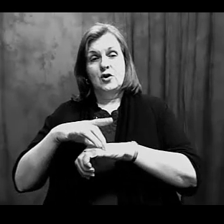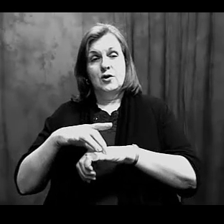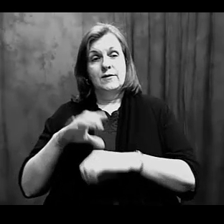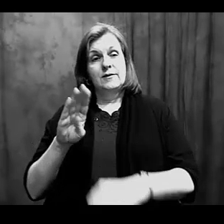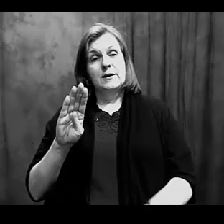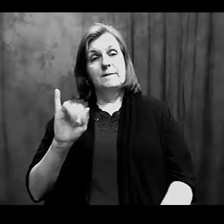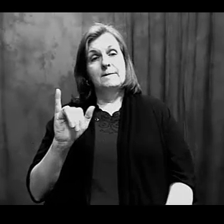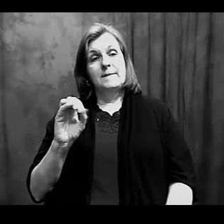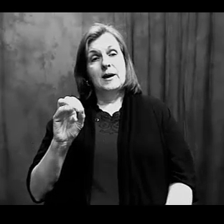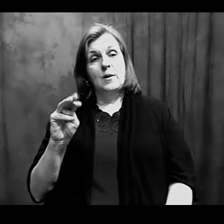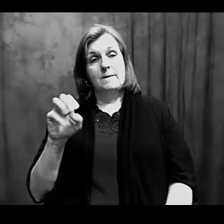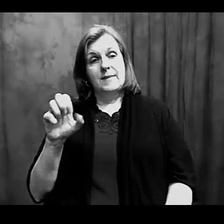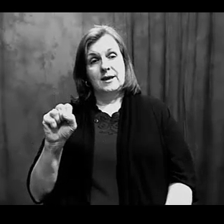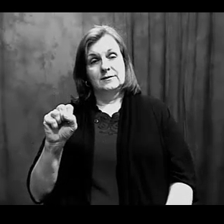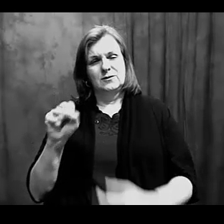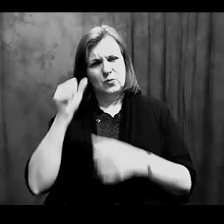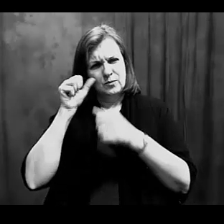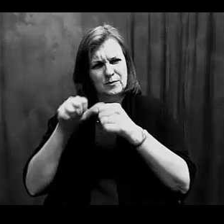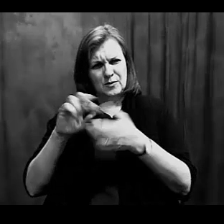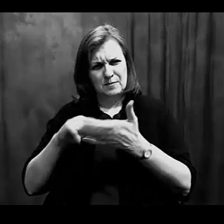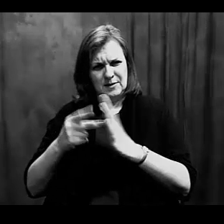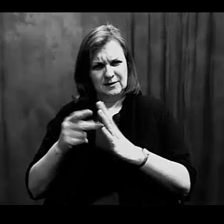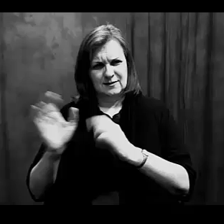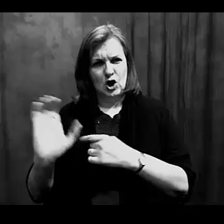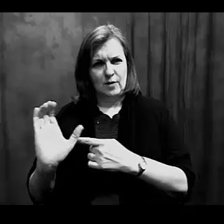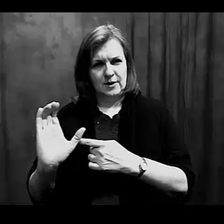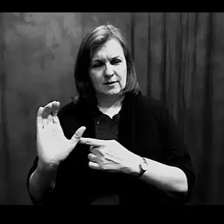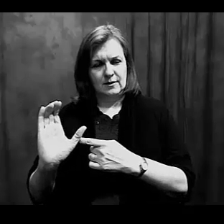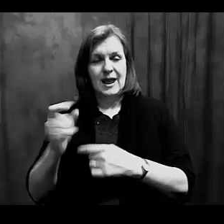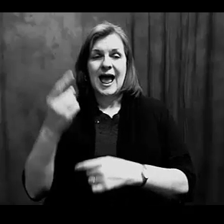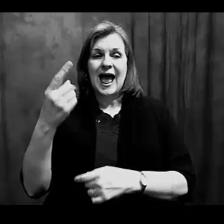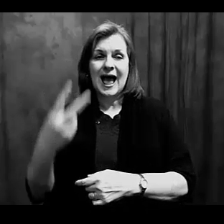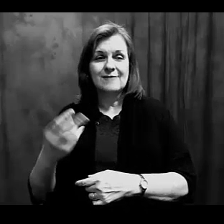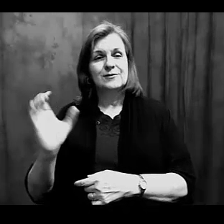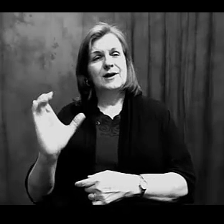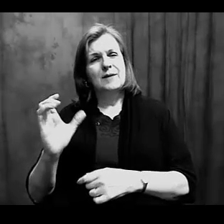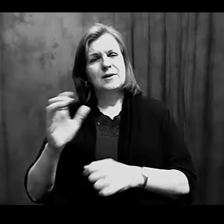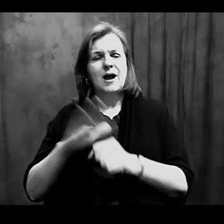we look at half of the Earth's biomass so remember biomass is carbon